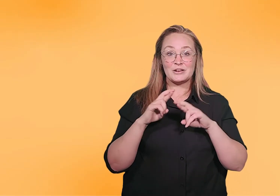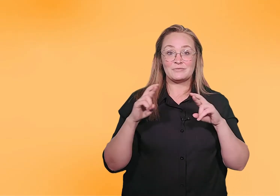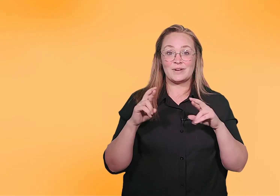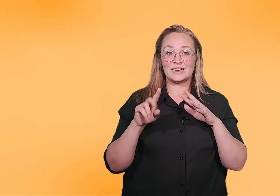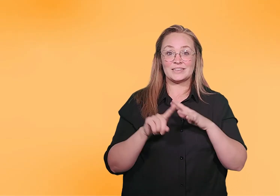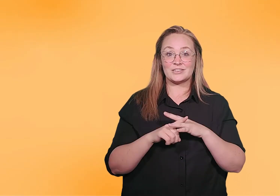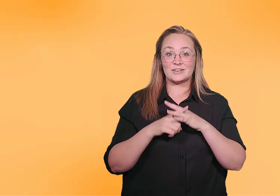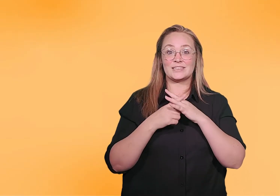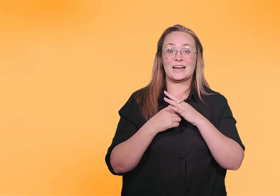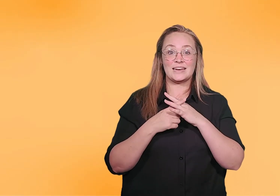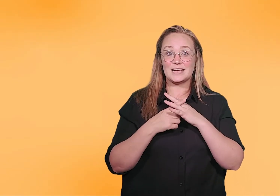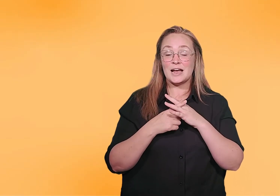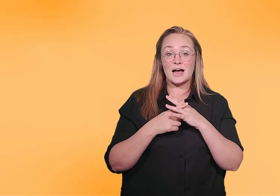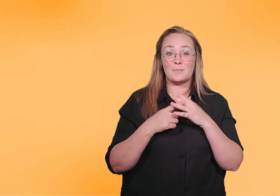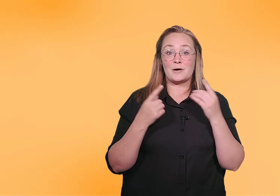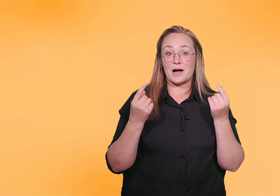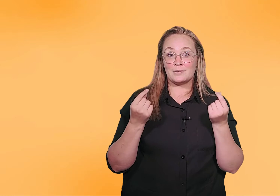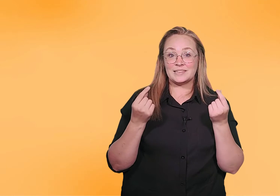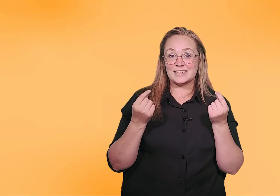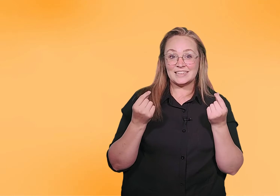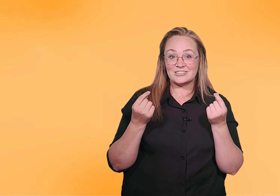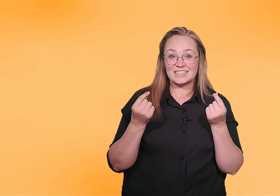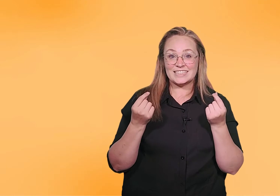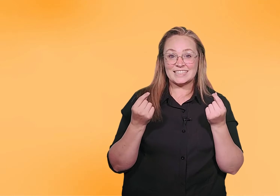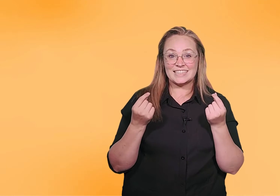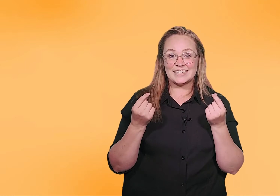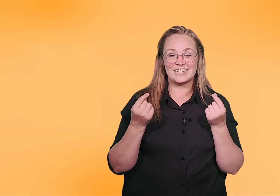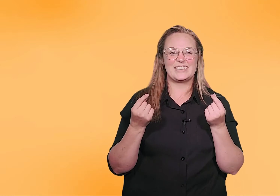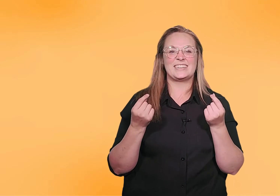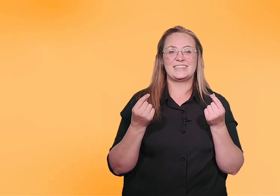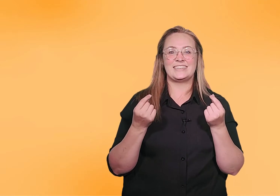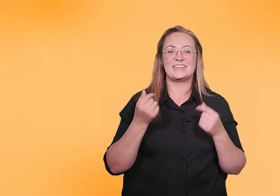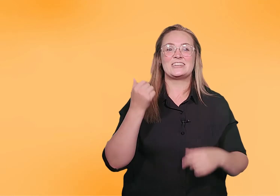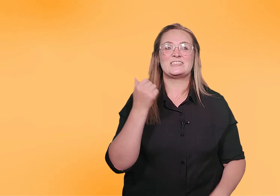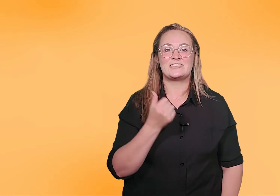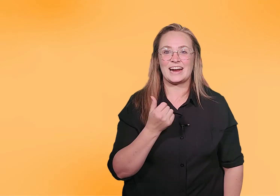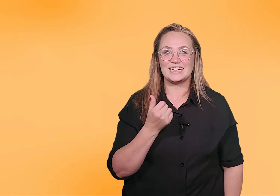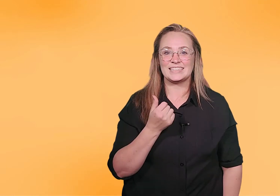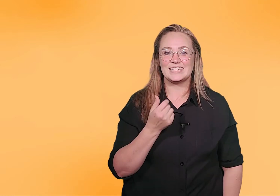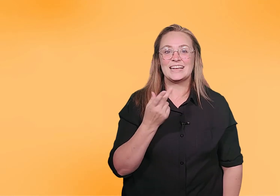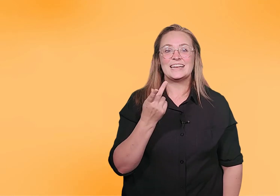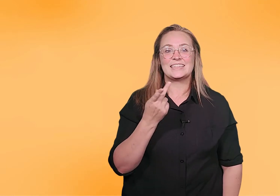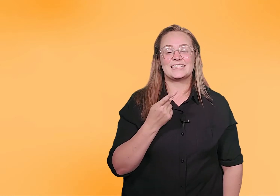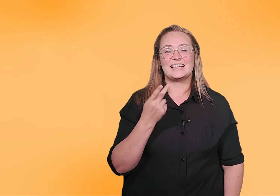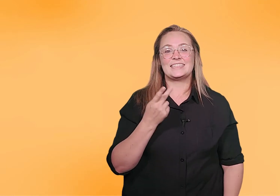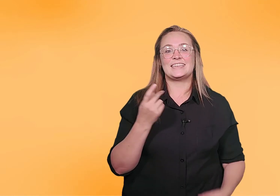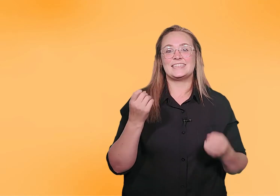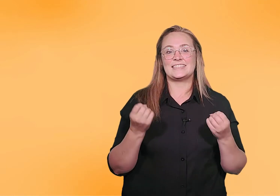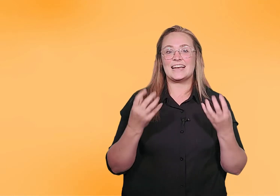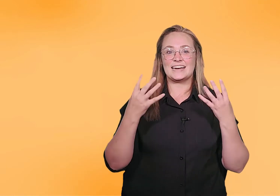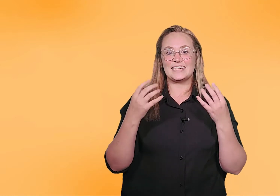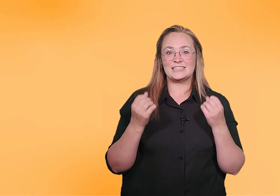Ready to start signing about hobbies and interests? Great. Let's get signing.